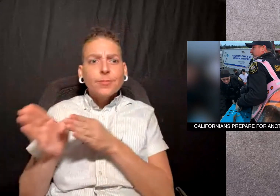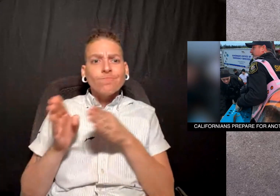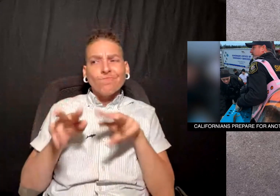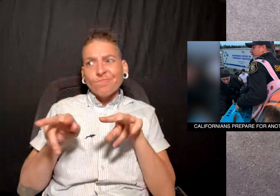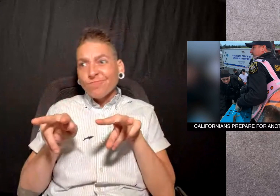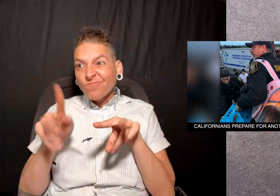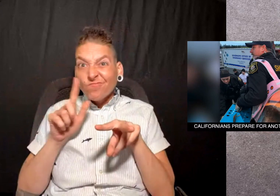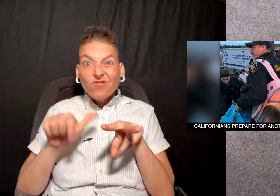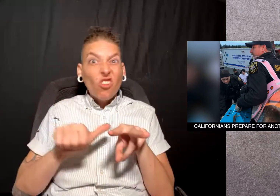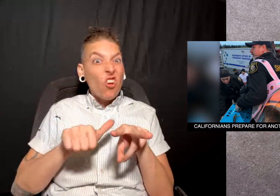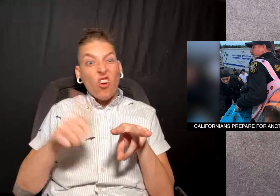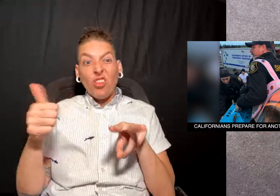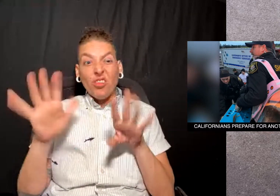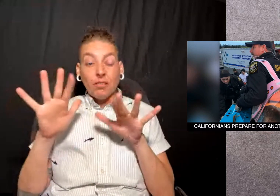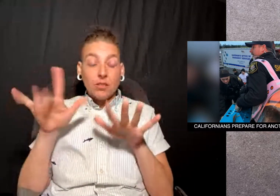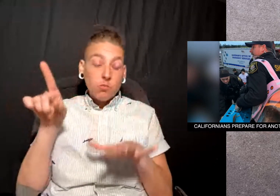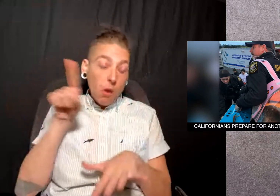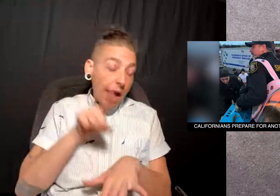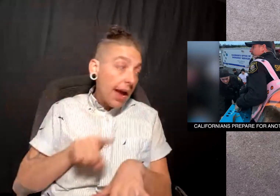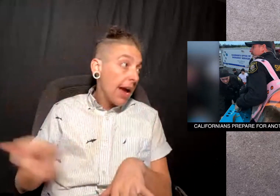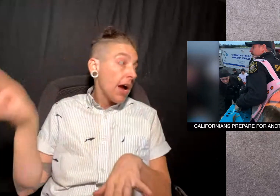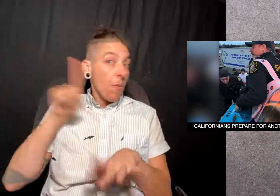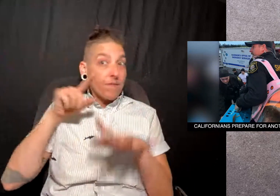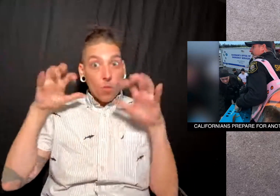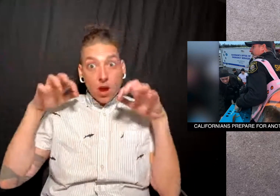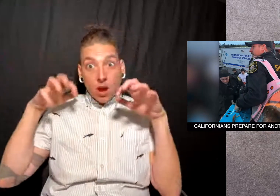residents are preparing for another round of rain today